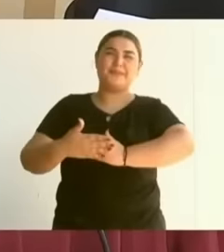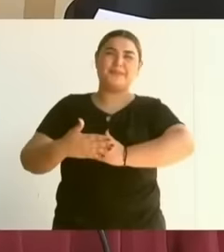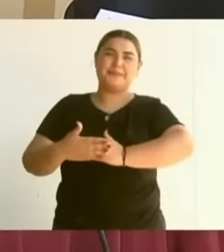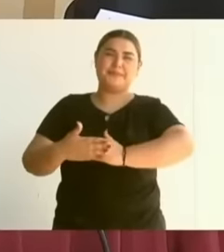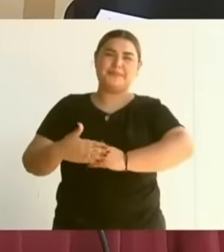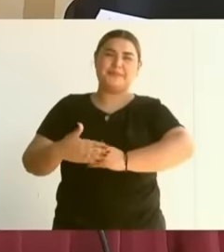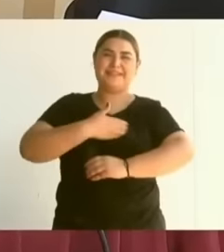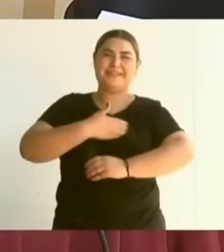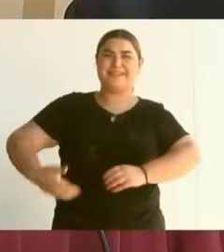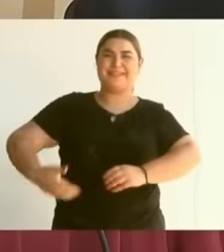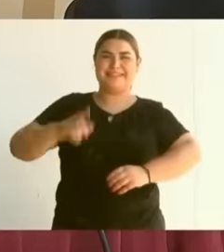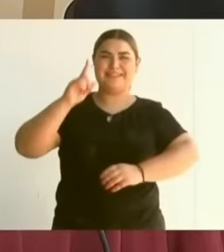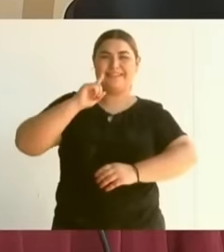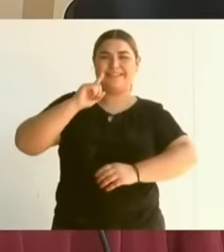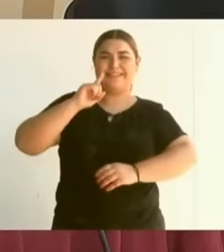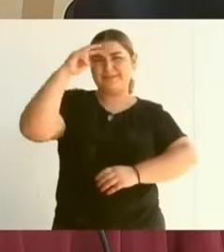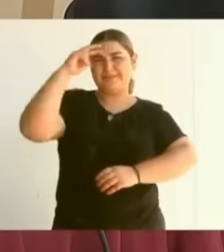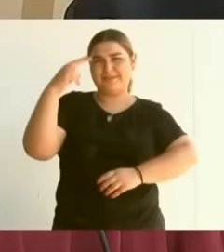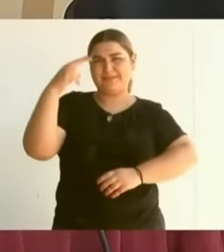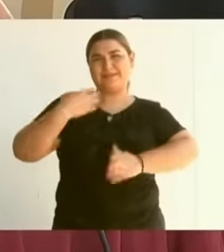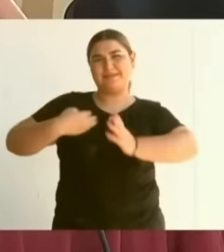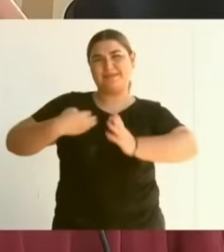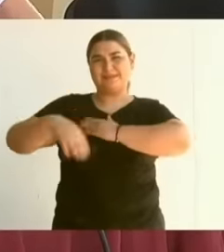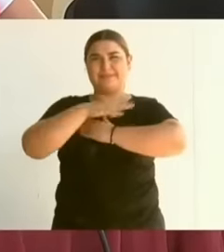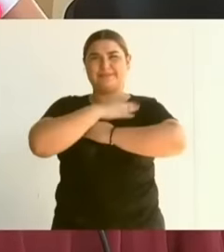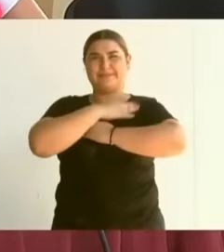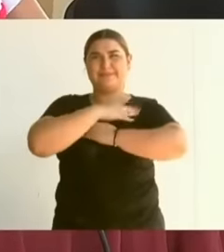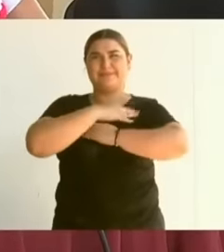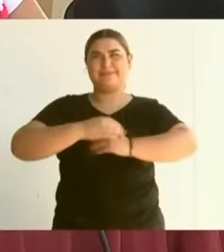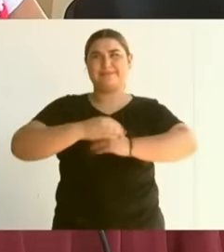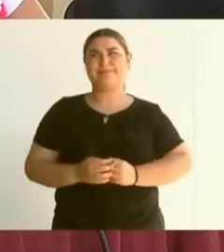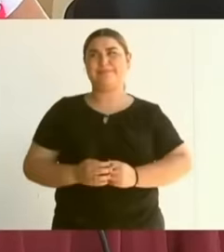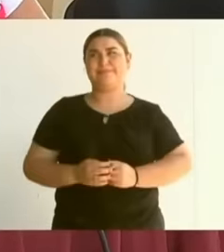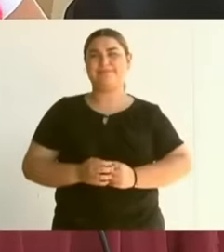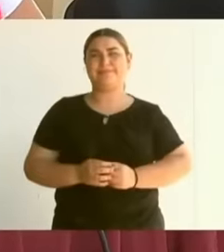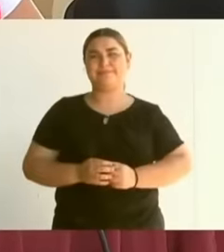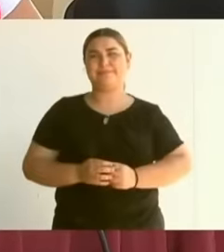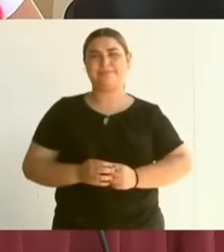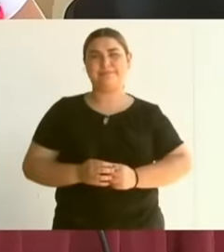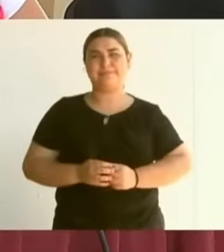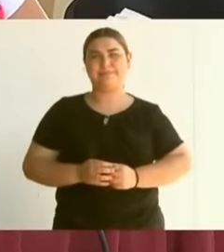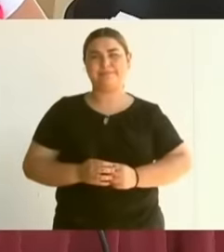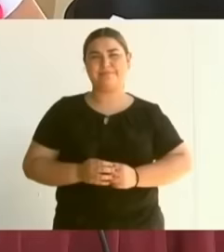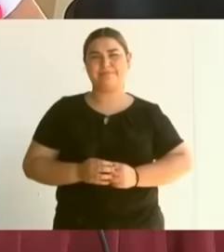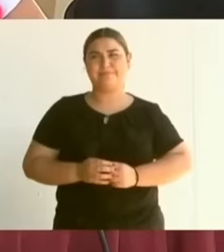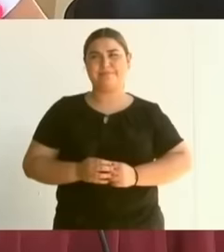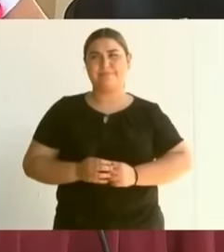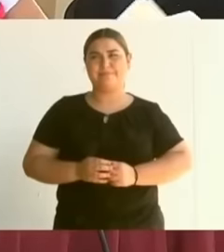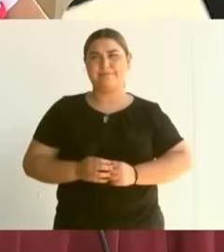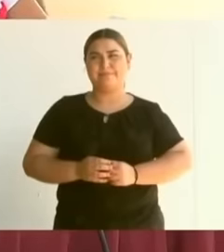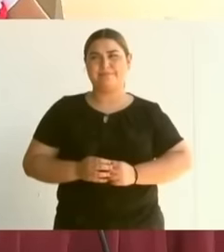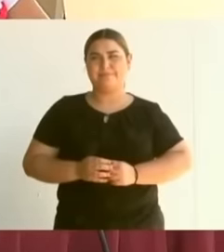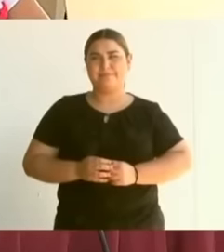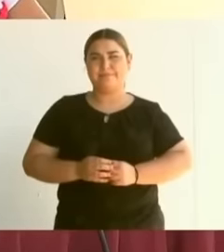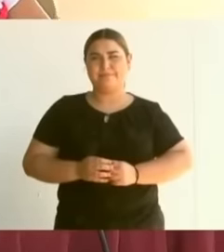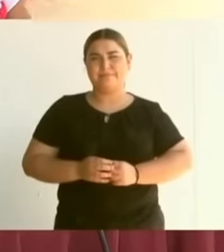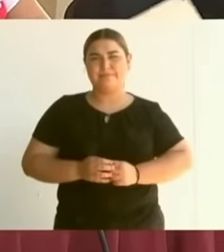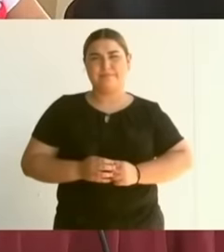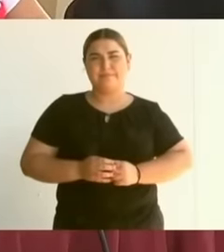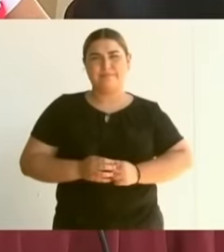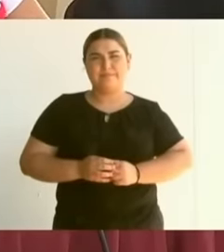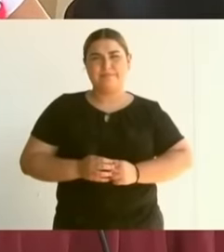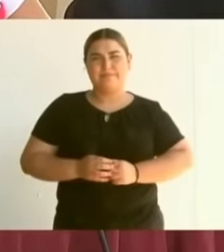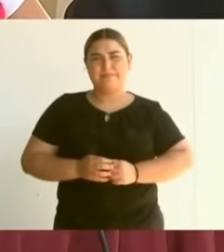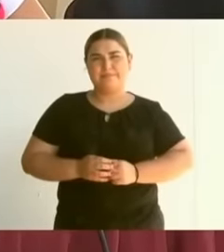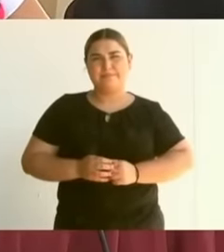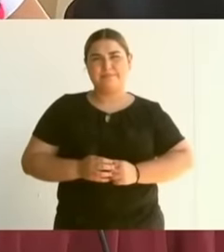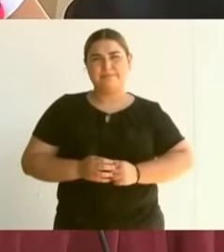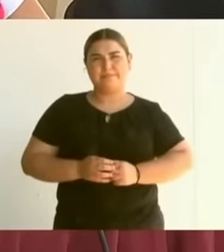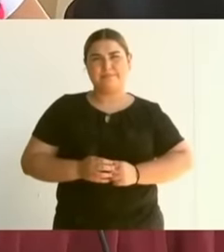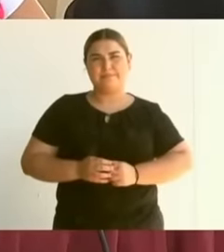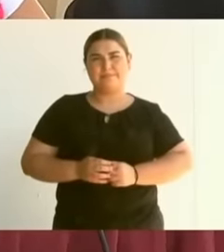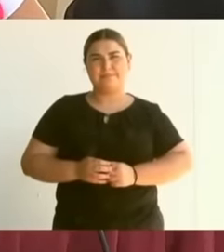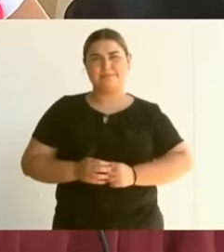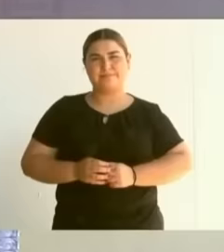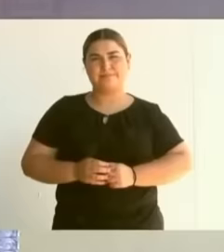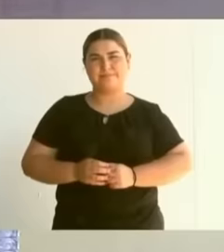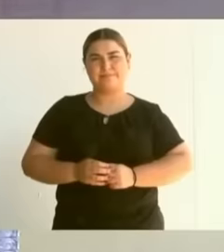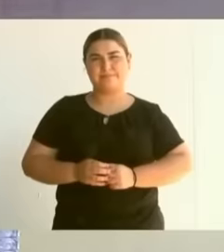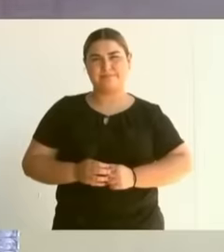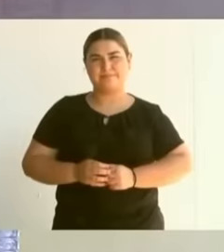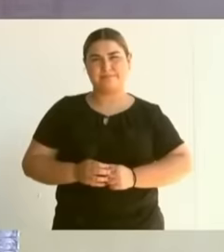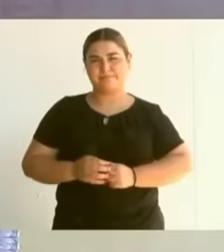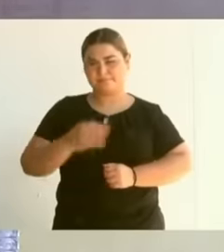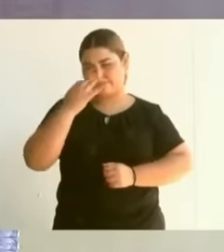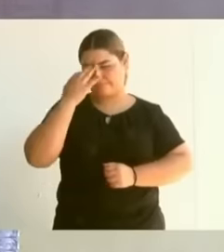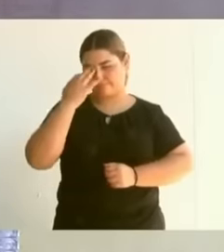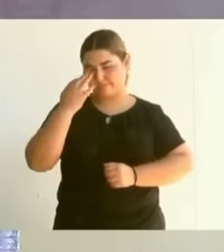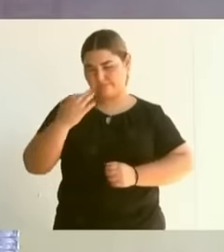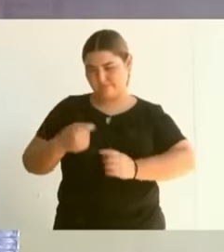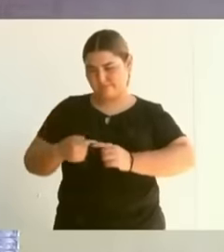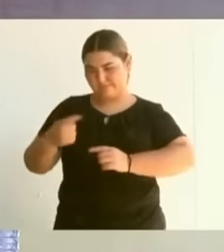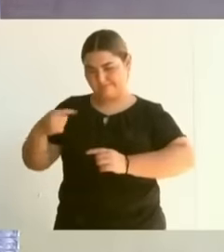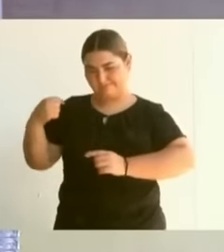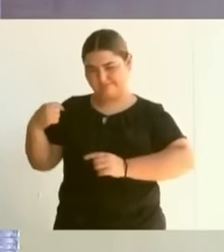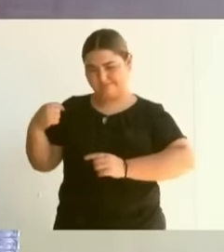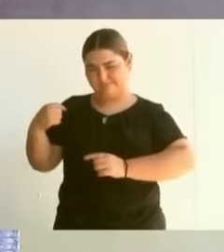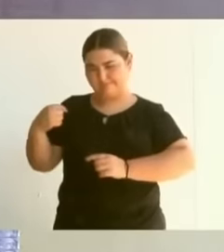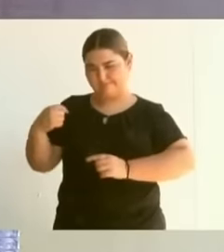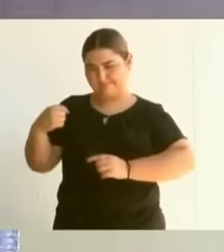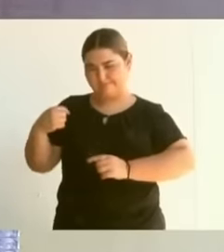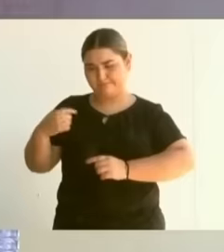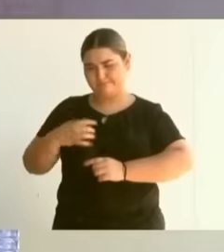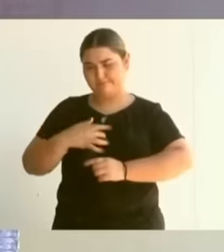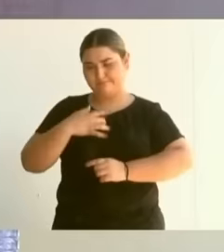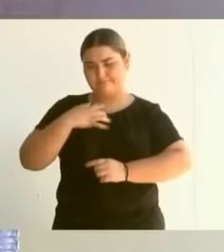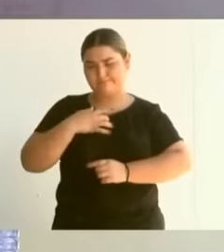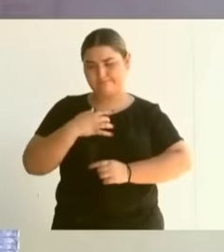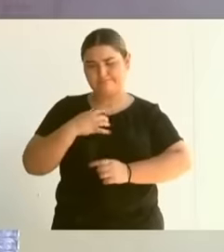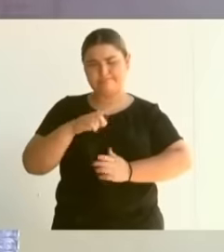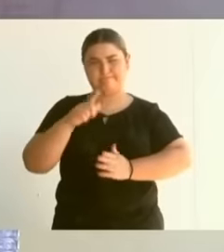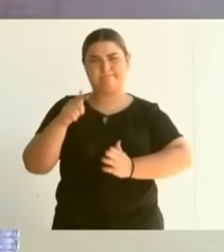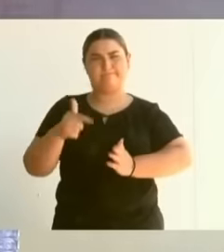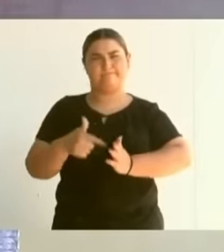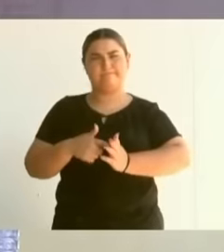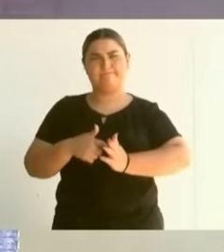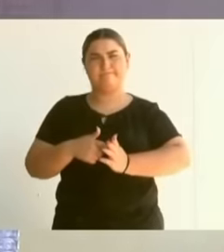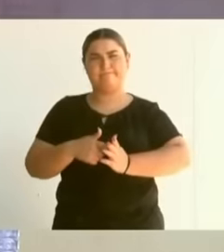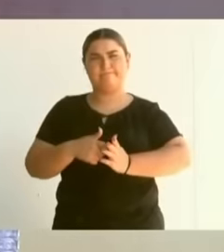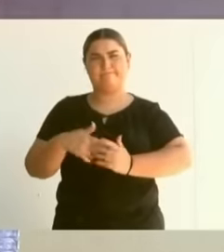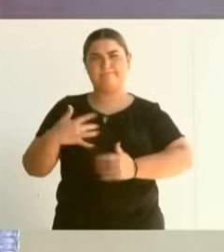sha a moment ago in the sacred place and in the enclosure where The decisions of the Yaqui peoples are